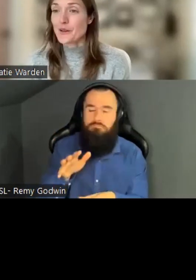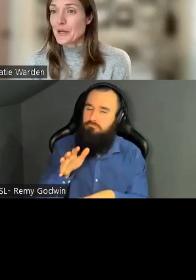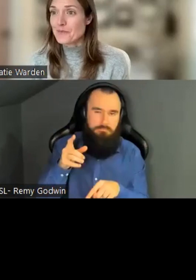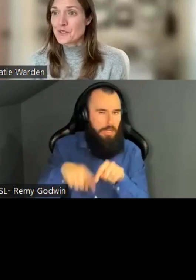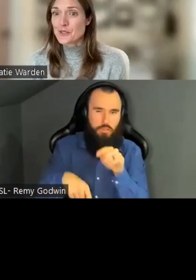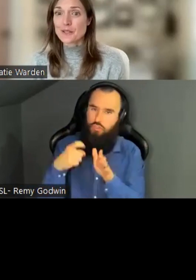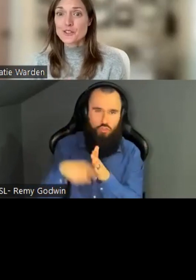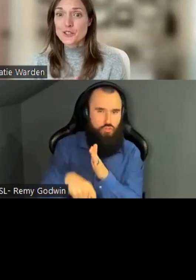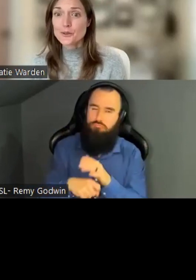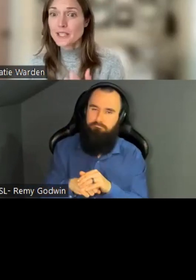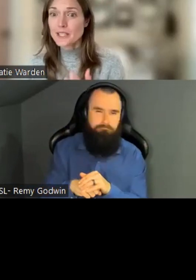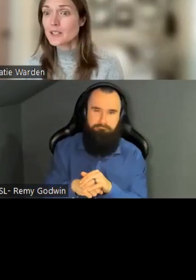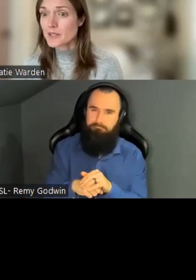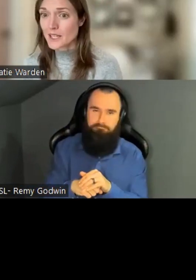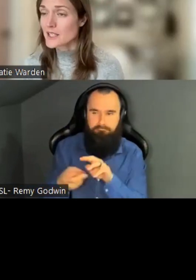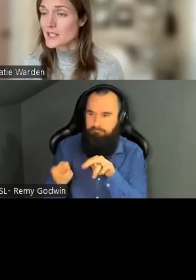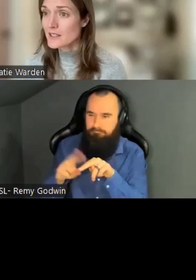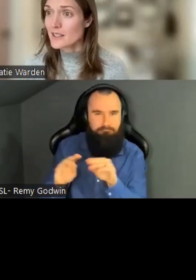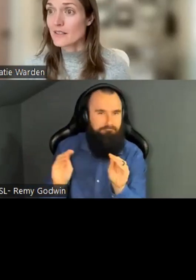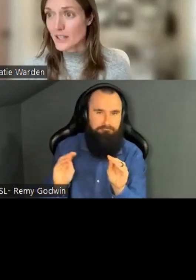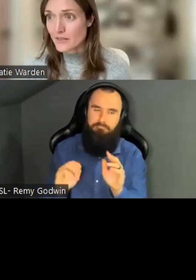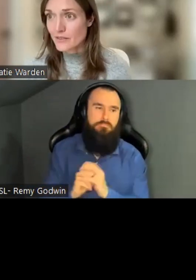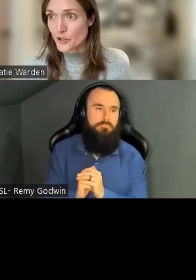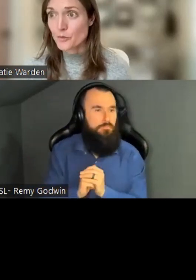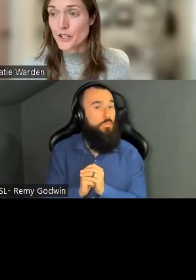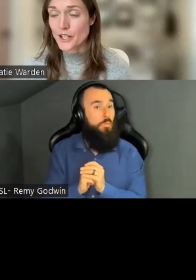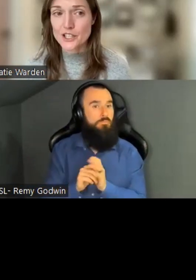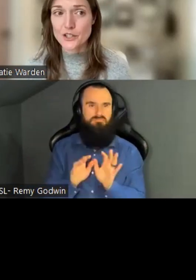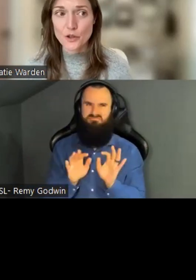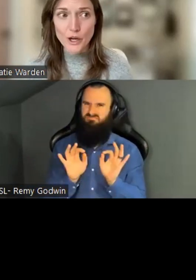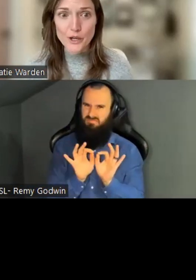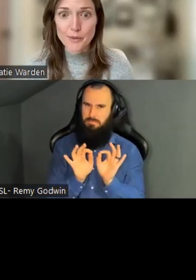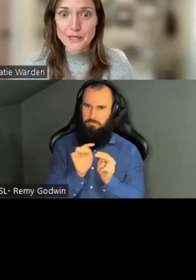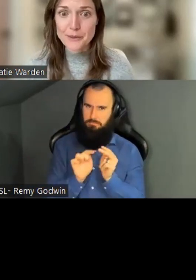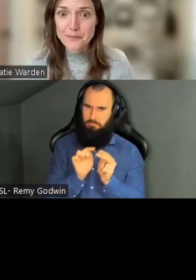Okay? So we have two key limitations to the effective communication requirement.